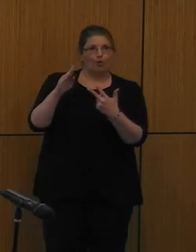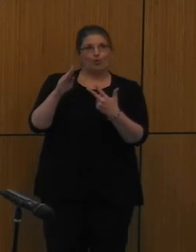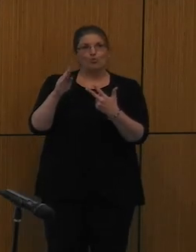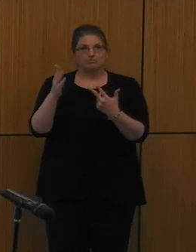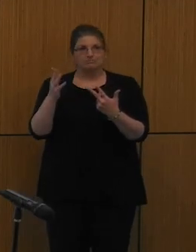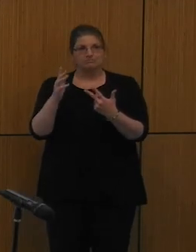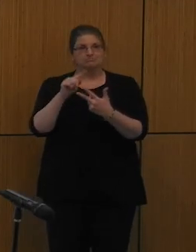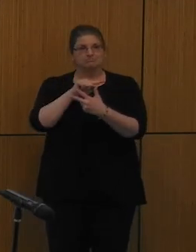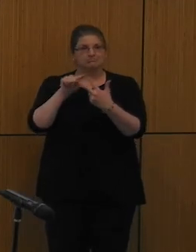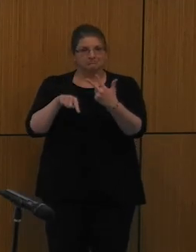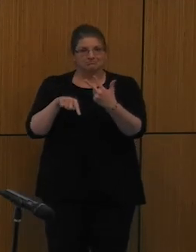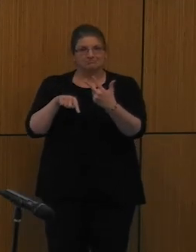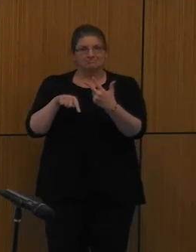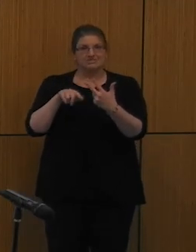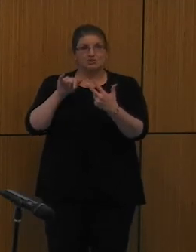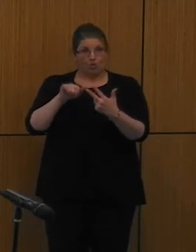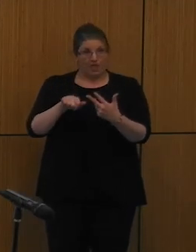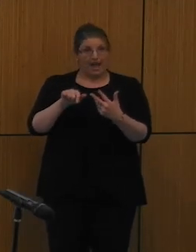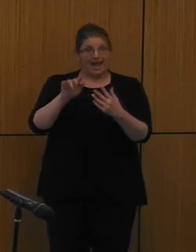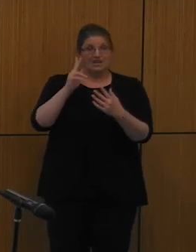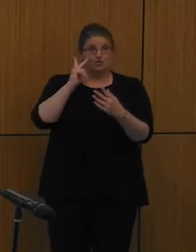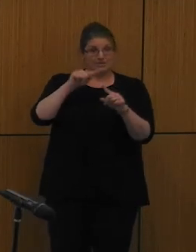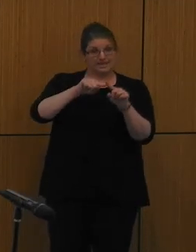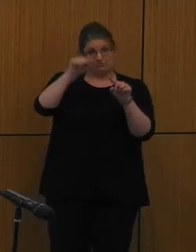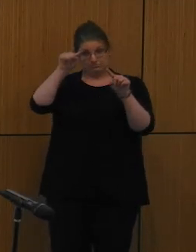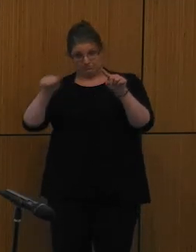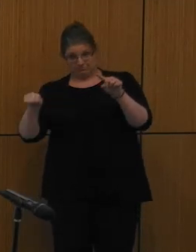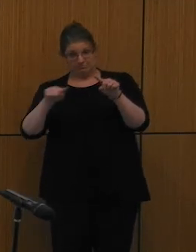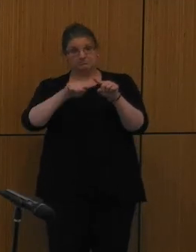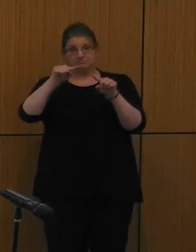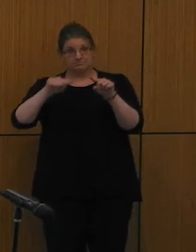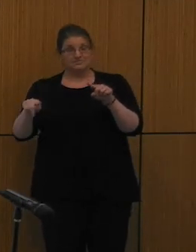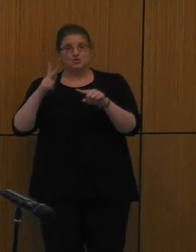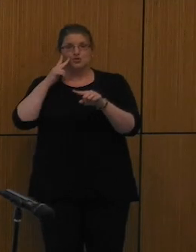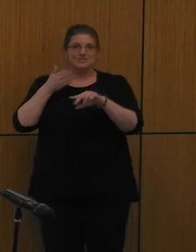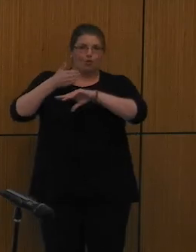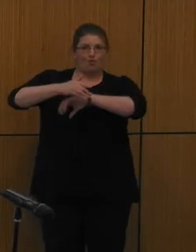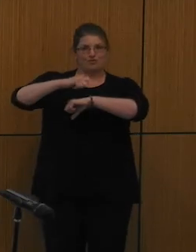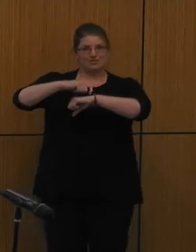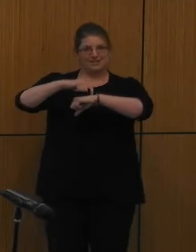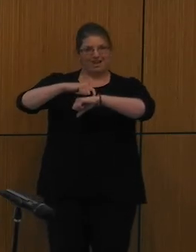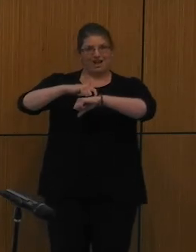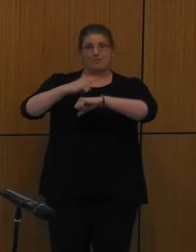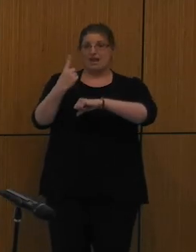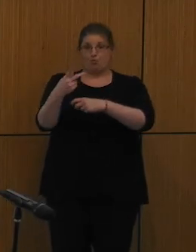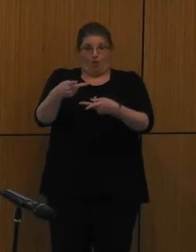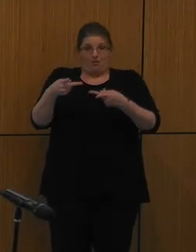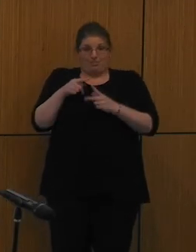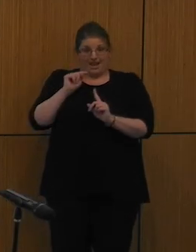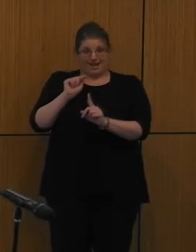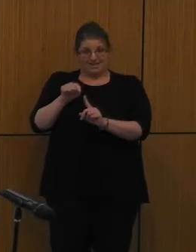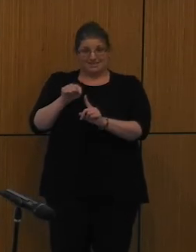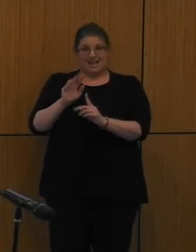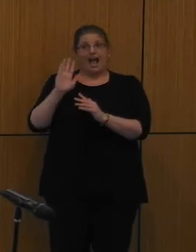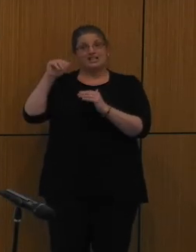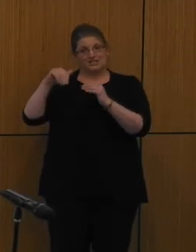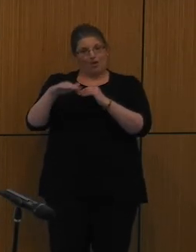And so this is the plot that we get if we look at it as a time course at one point as the wave goes by. And this is important